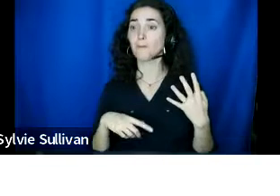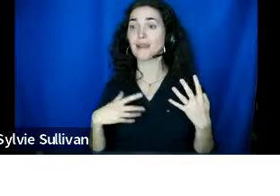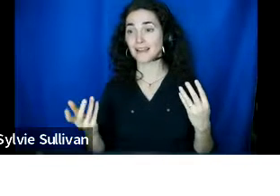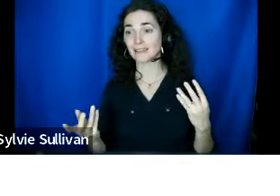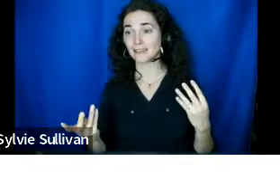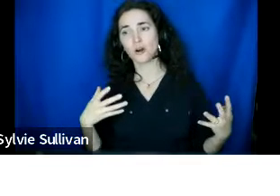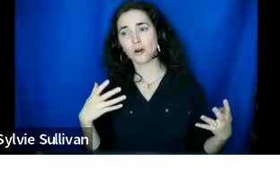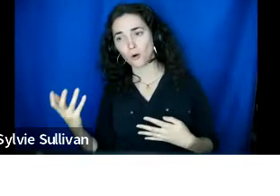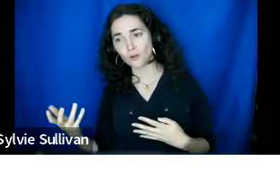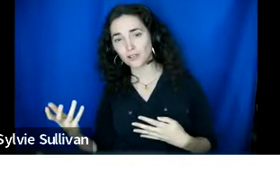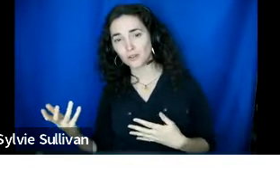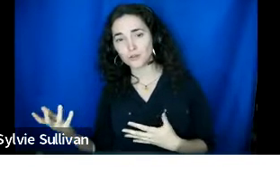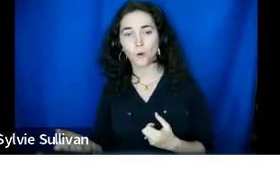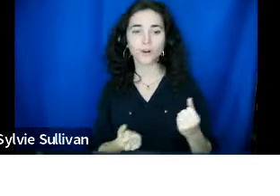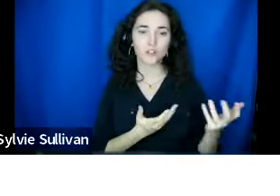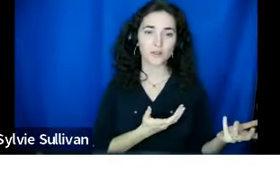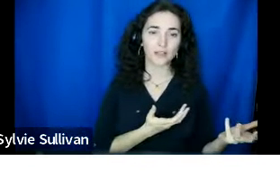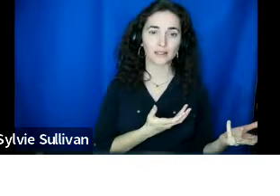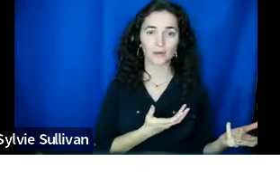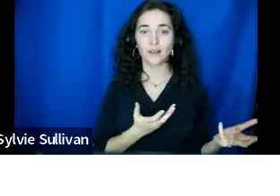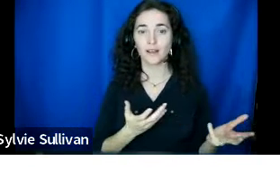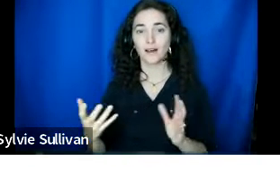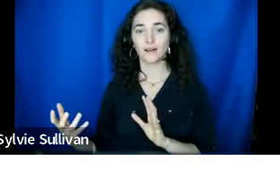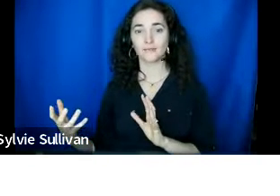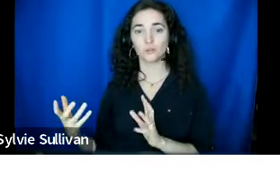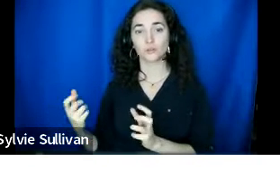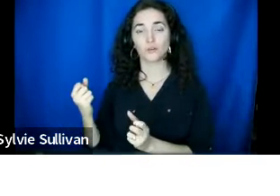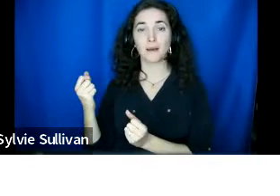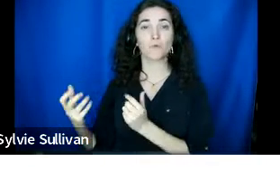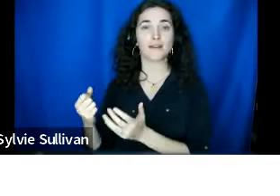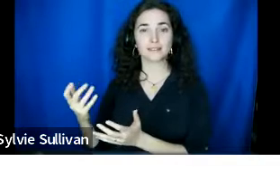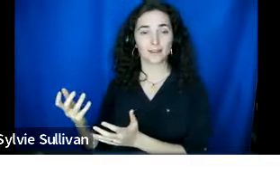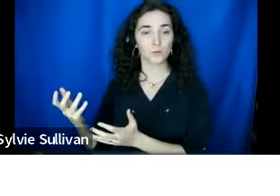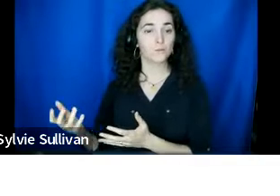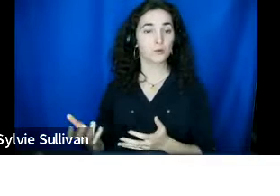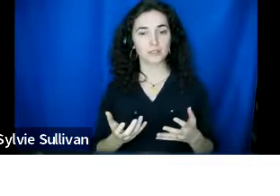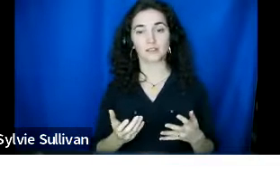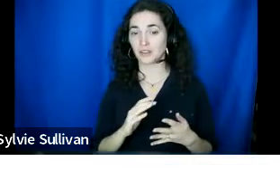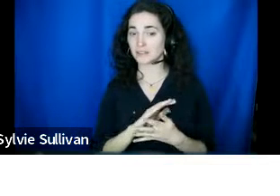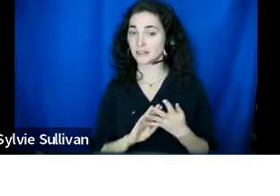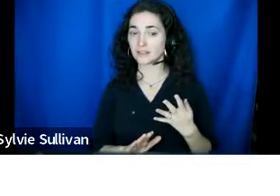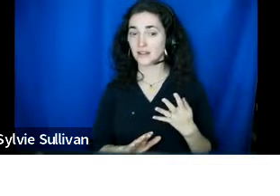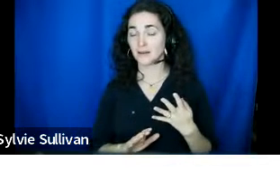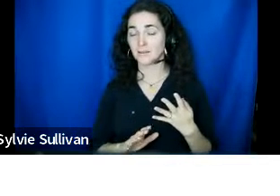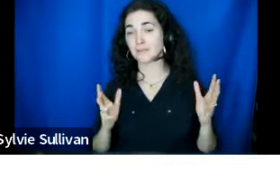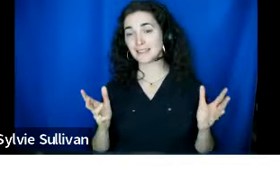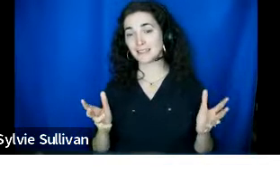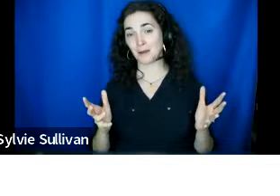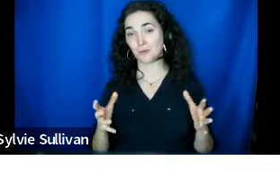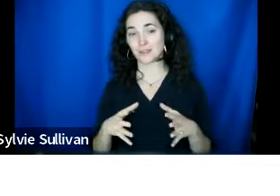The 4 main techniques. There are more. You can use poetry. You can learn and memorize signs with music and things like this.